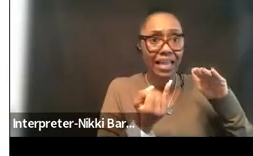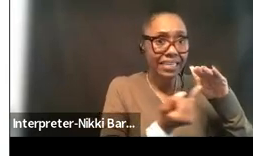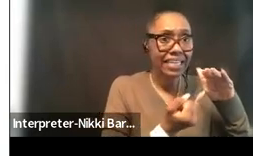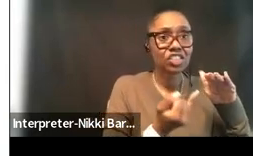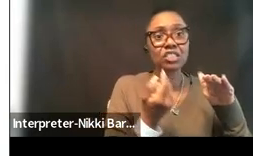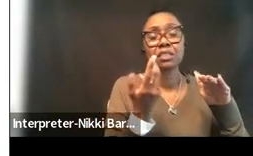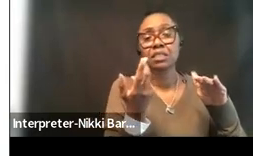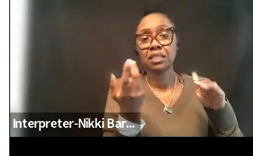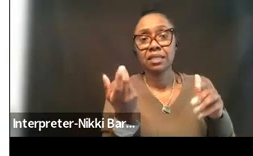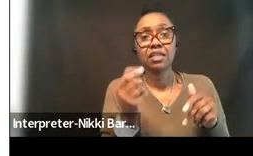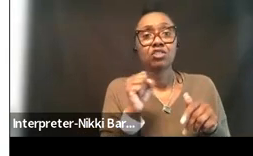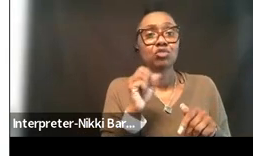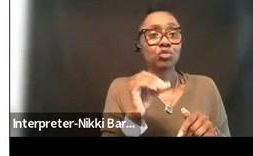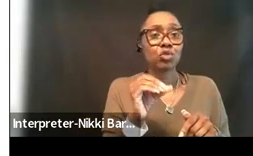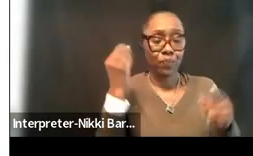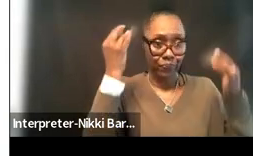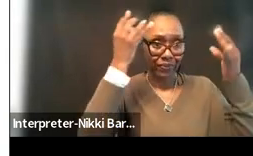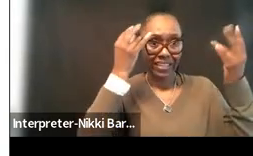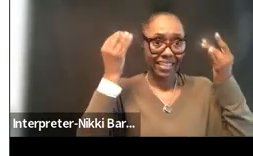So essentially thinking of it that this constant stress can exacerbate or flare up this brain health issue sometimes for the first time for an individual.